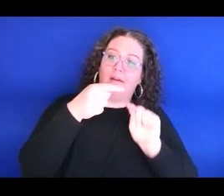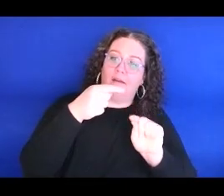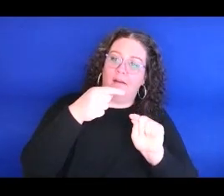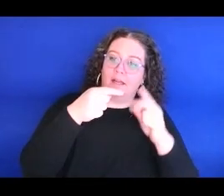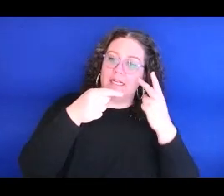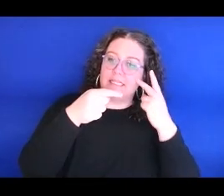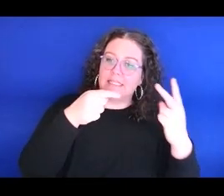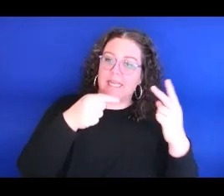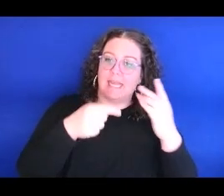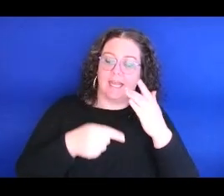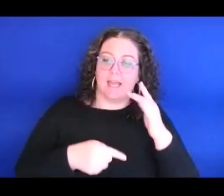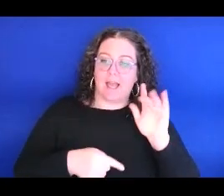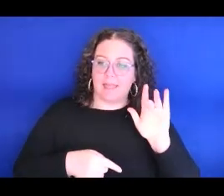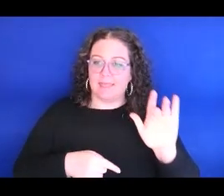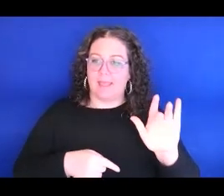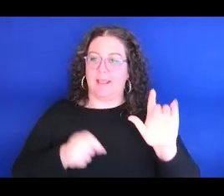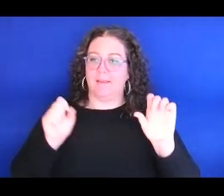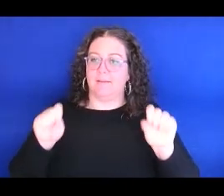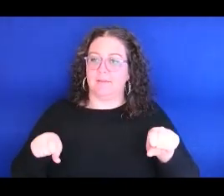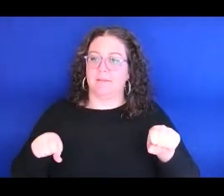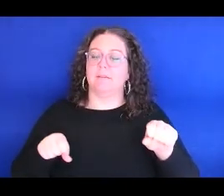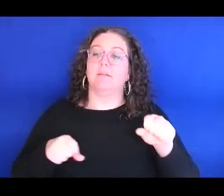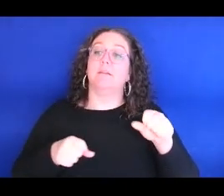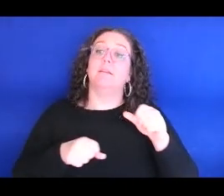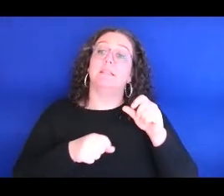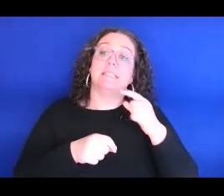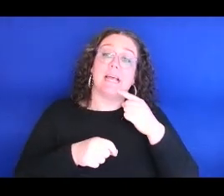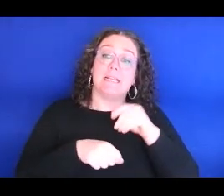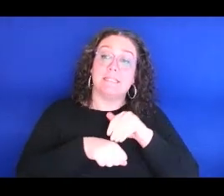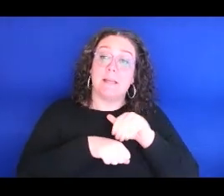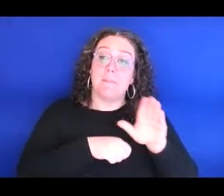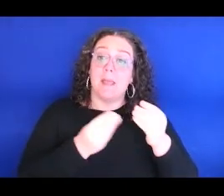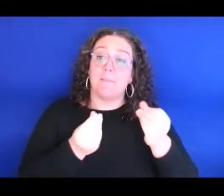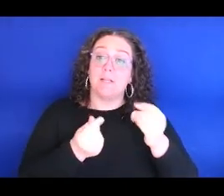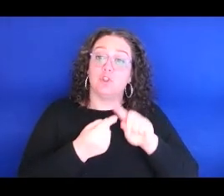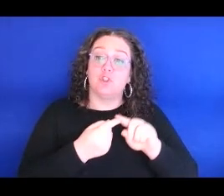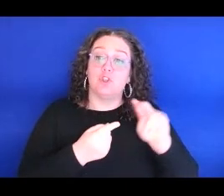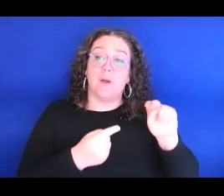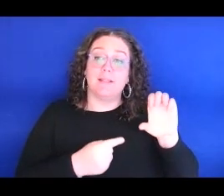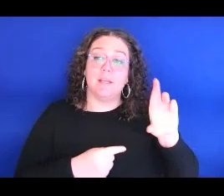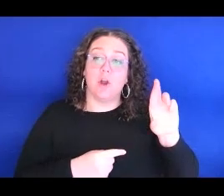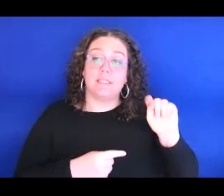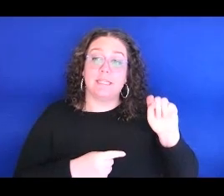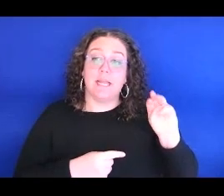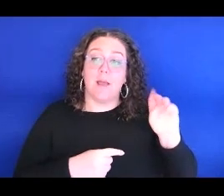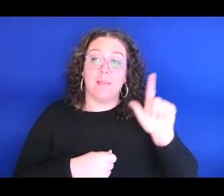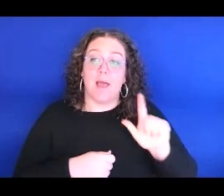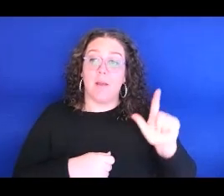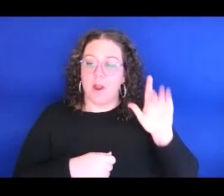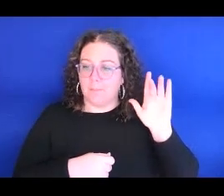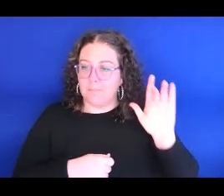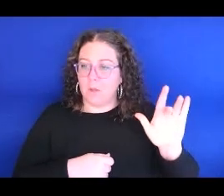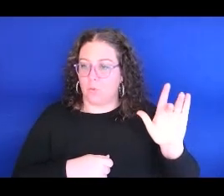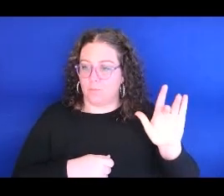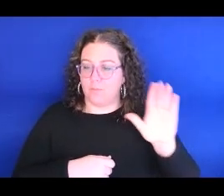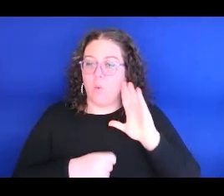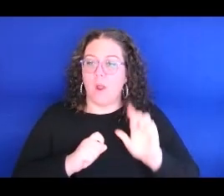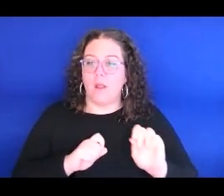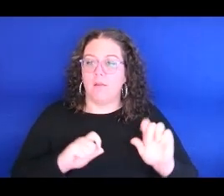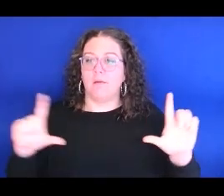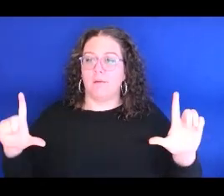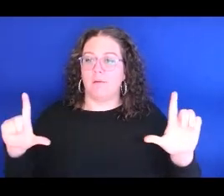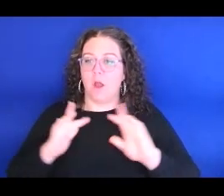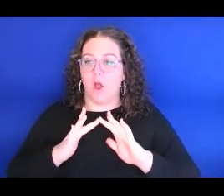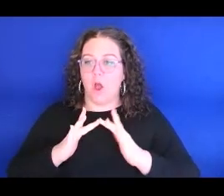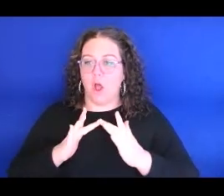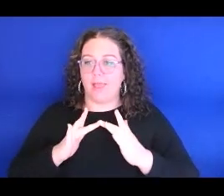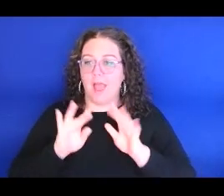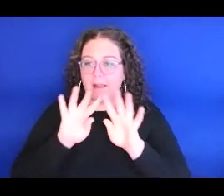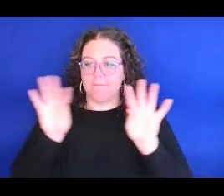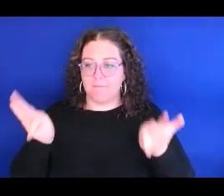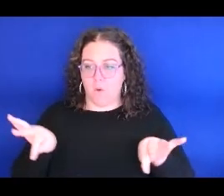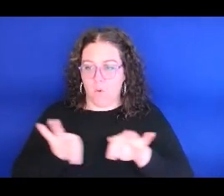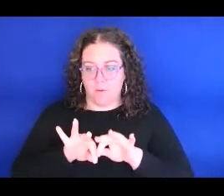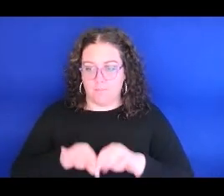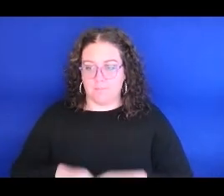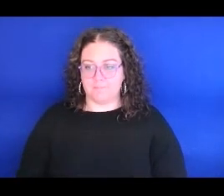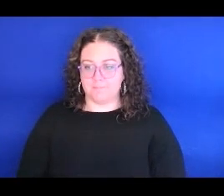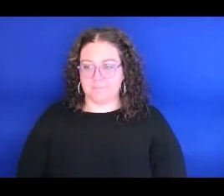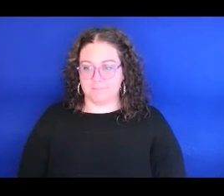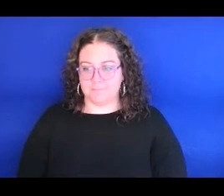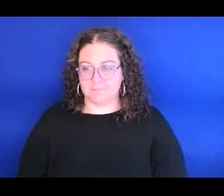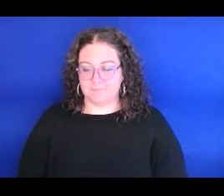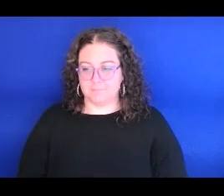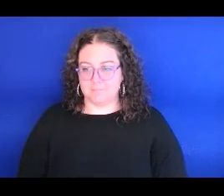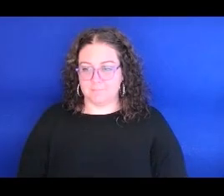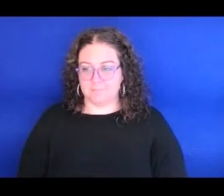Materials to the NCRTM Library.” Select this link to access the online form.